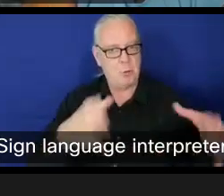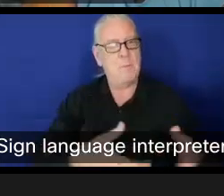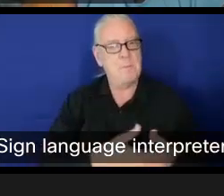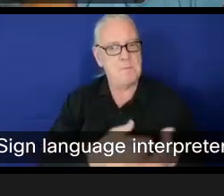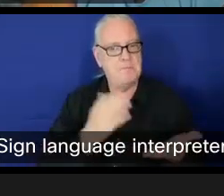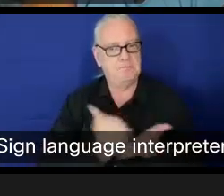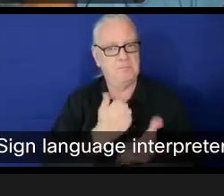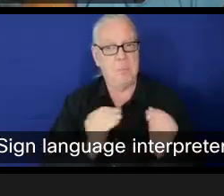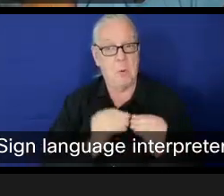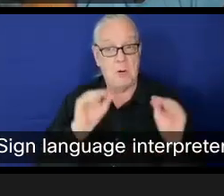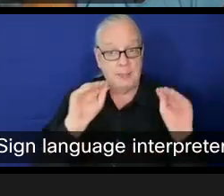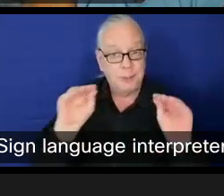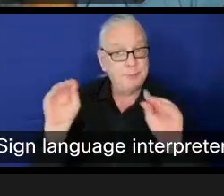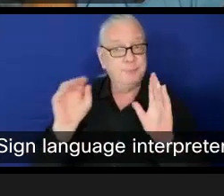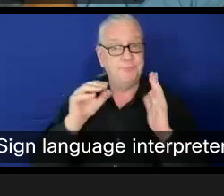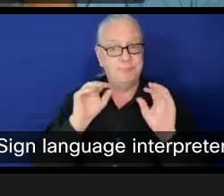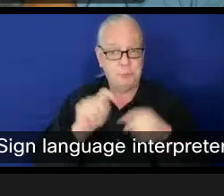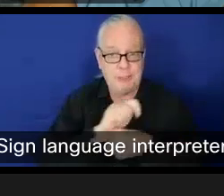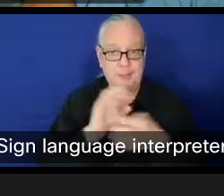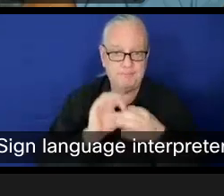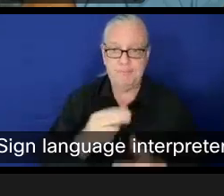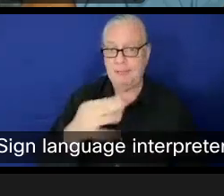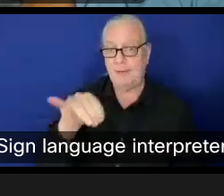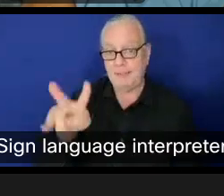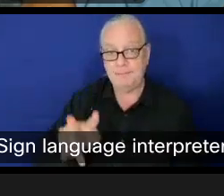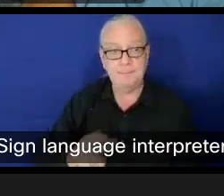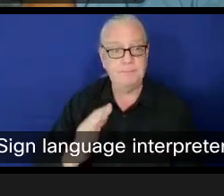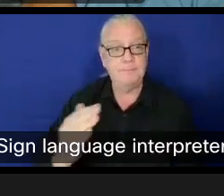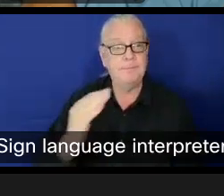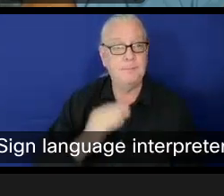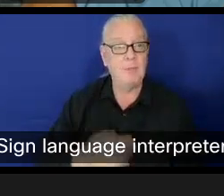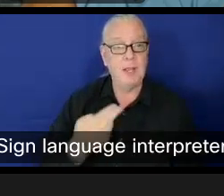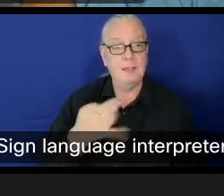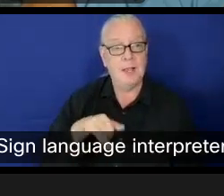education and training around HIV. The HIV medicine